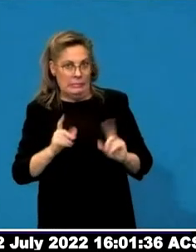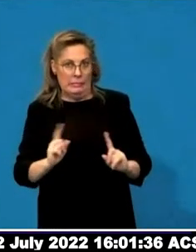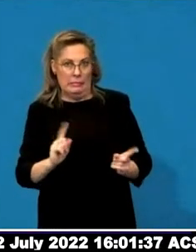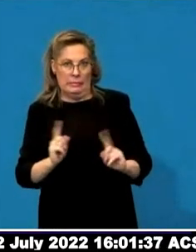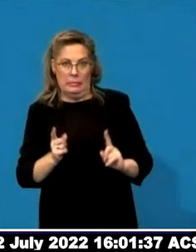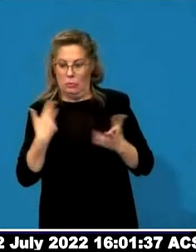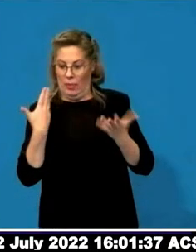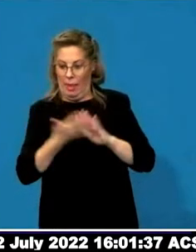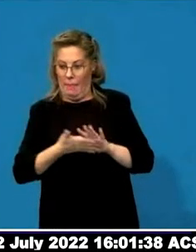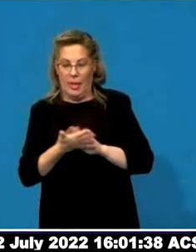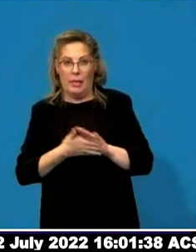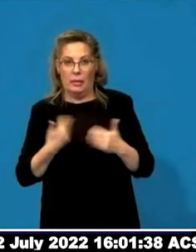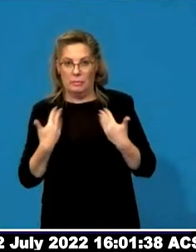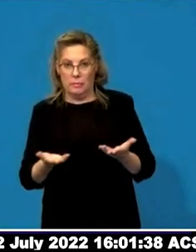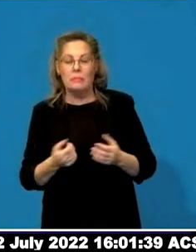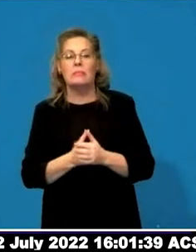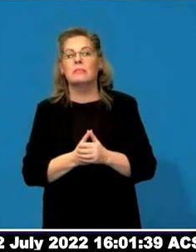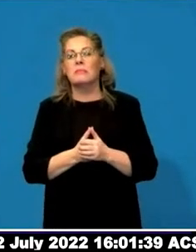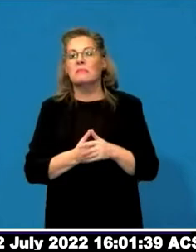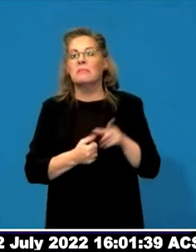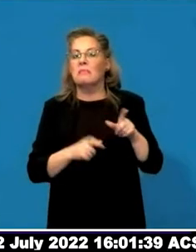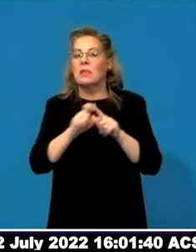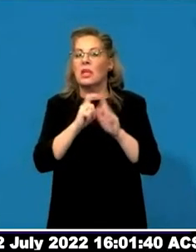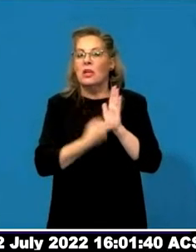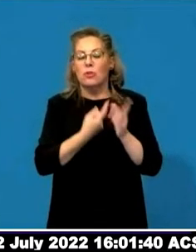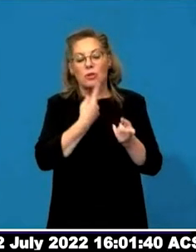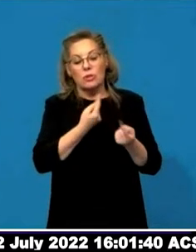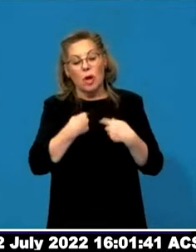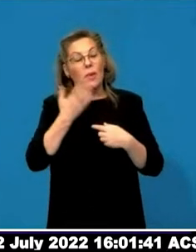So he told me went - go back to Thursday Island,